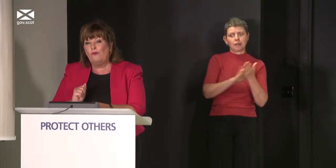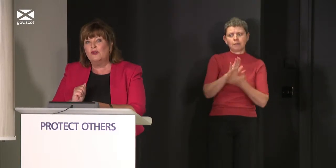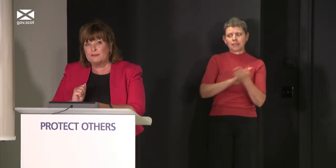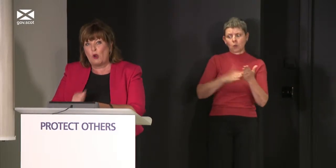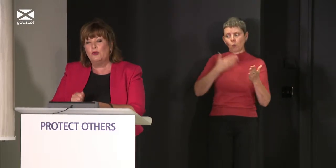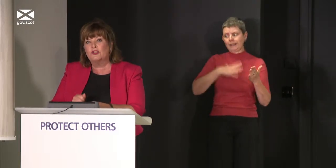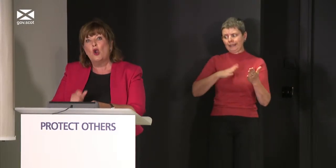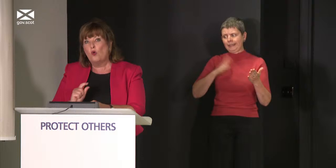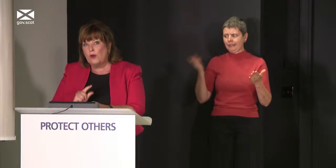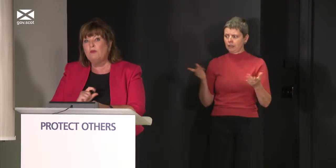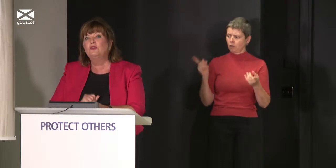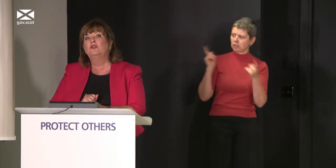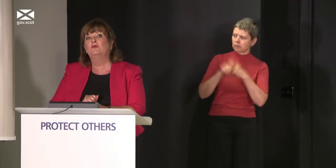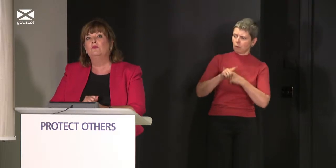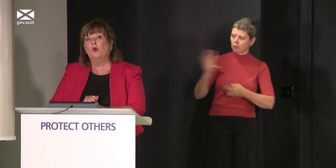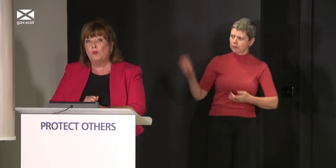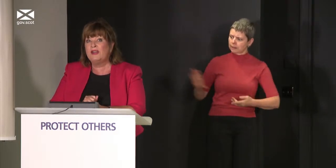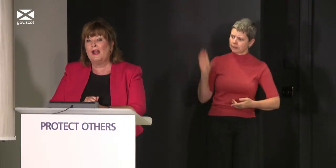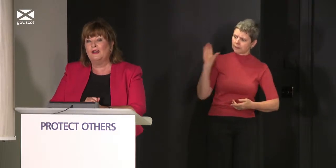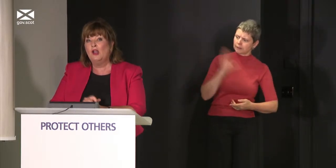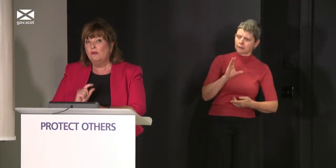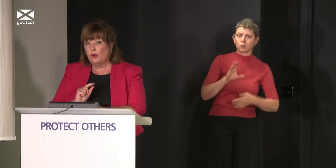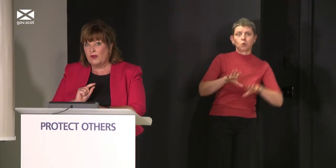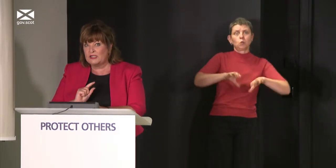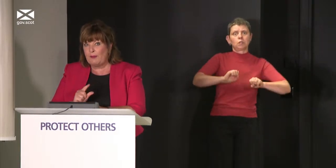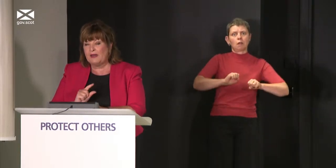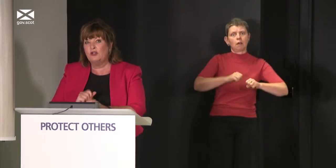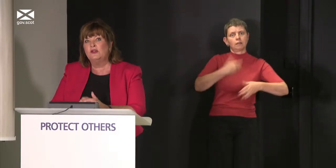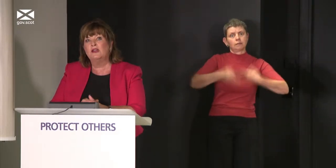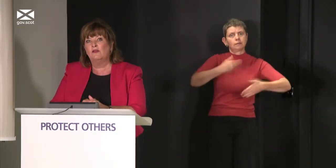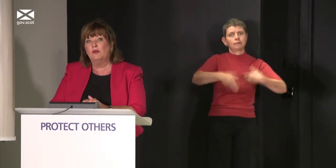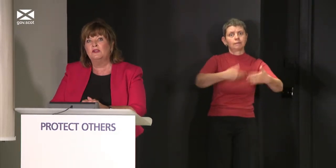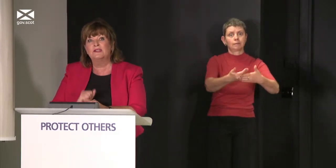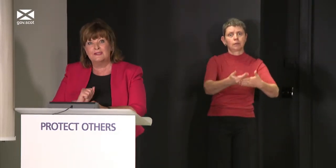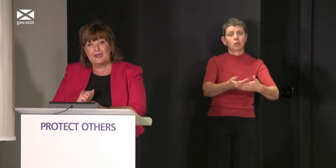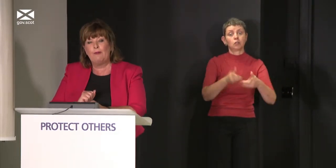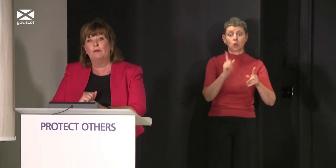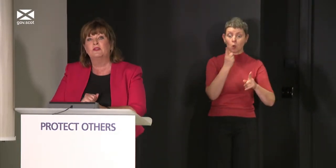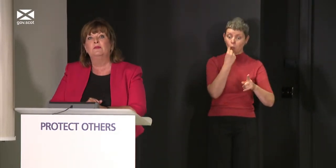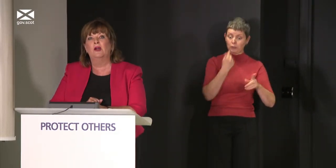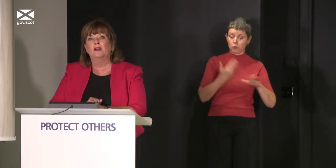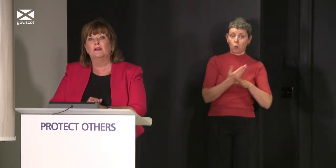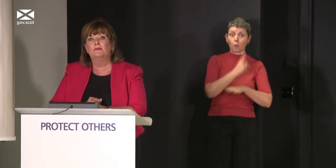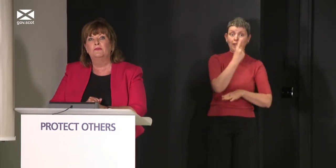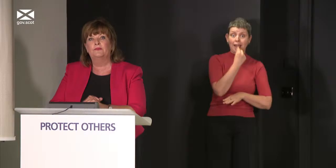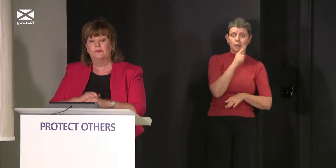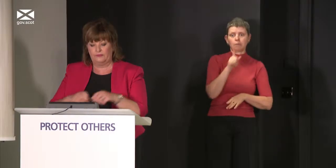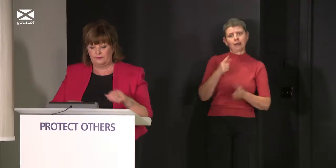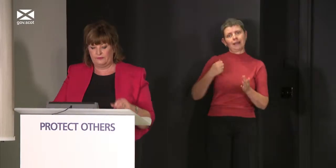response. We will do what we can but we expect the UK government to step up to the mark.